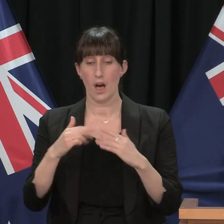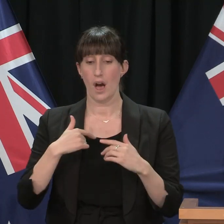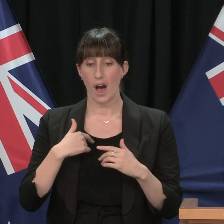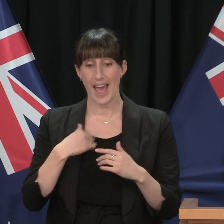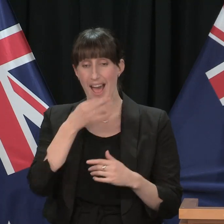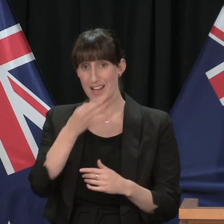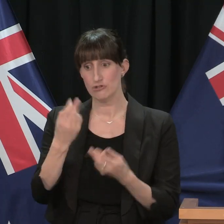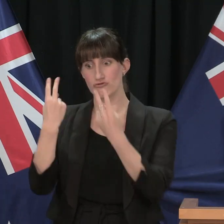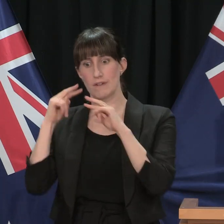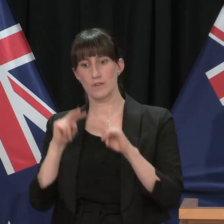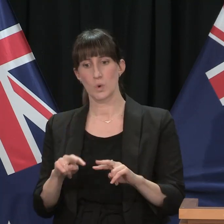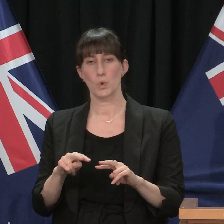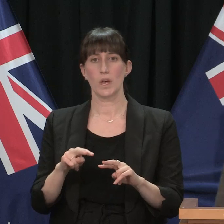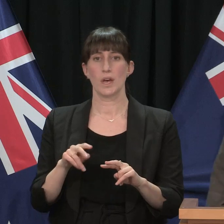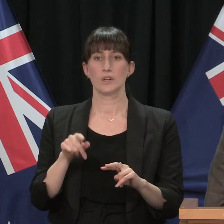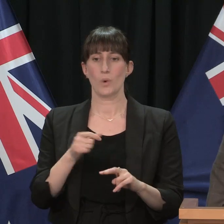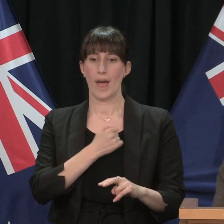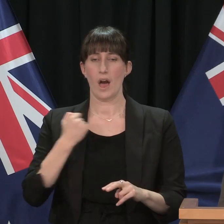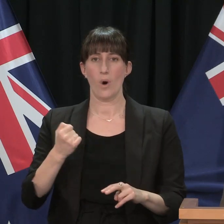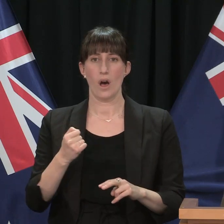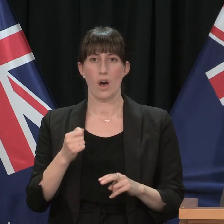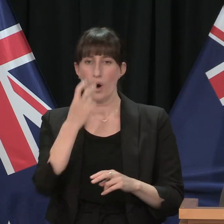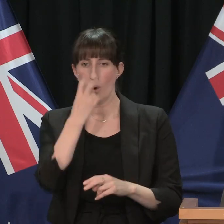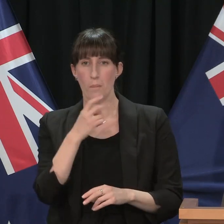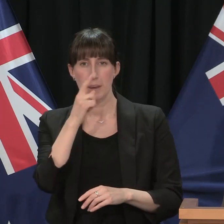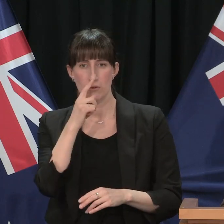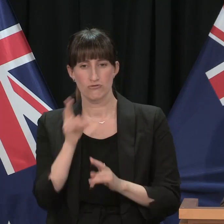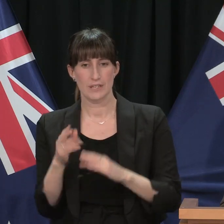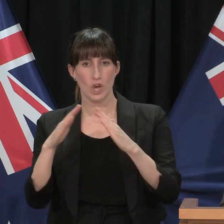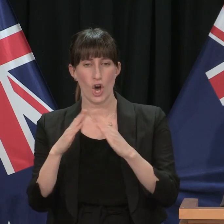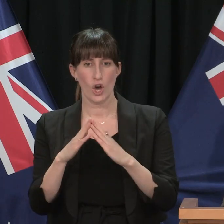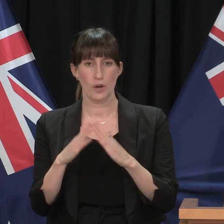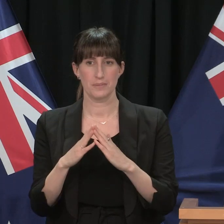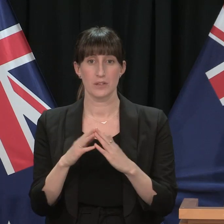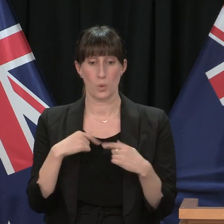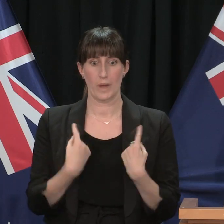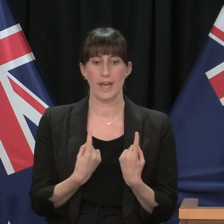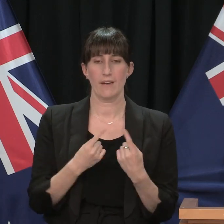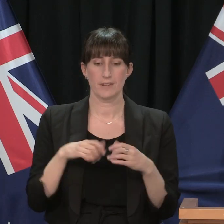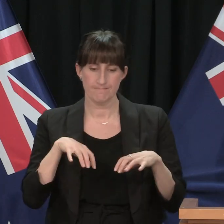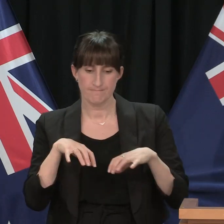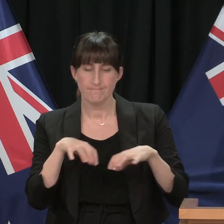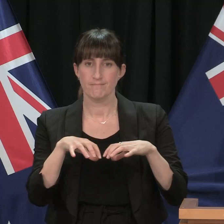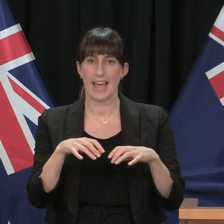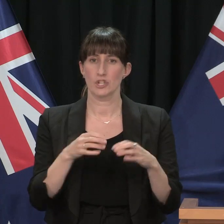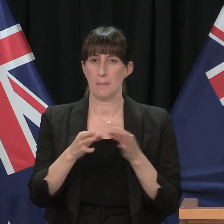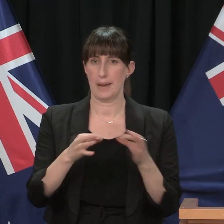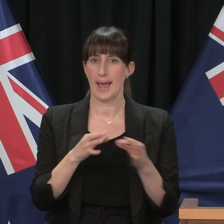addressing the recommendations of the independent review I commissioned into COVID-19